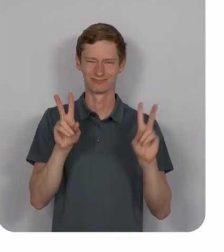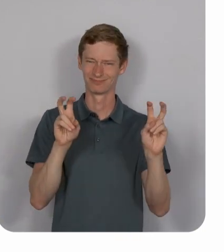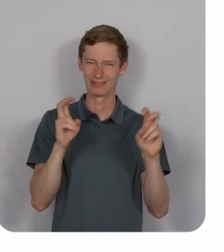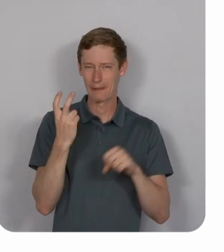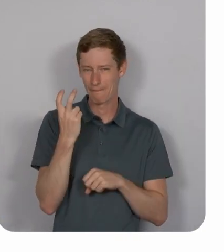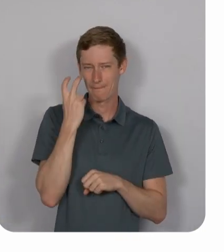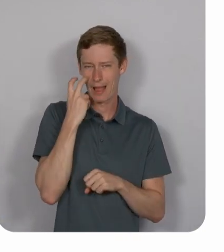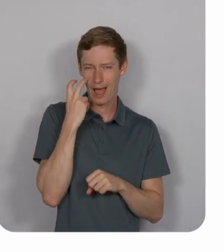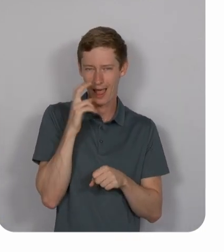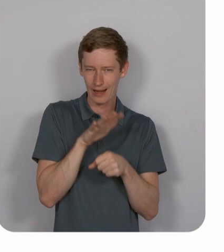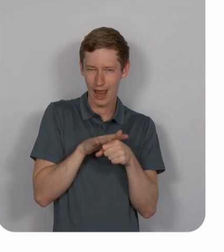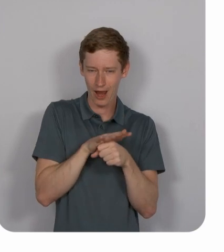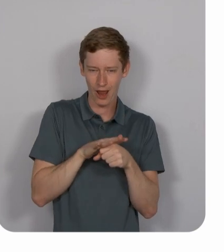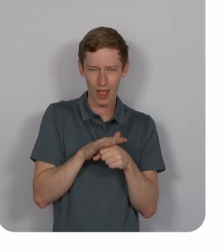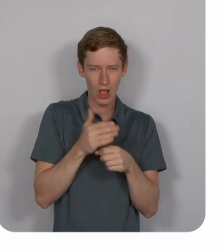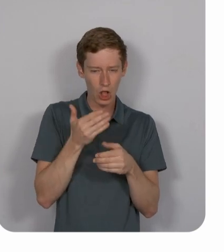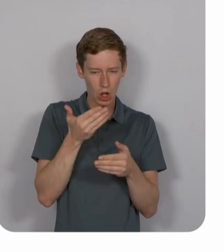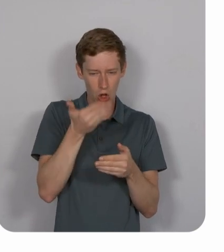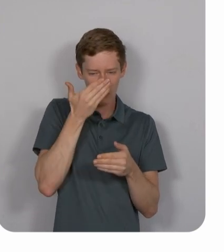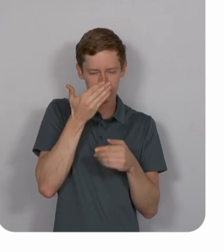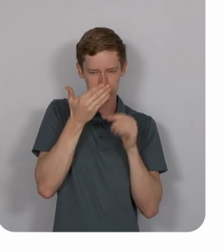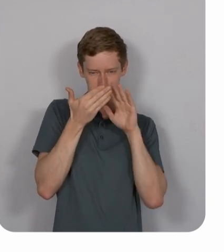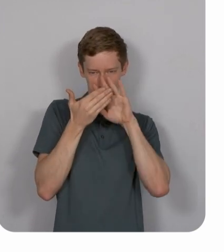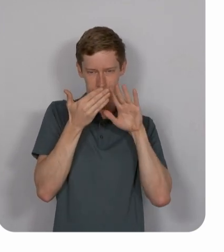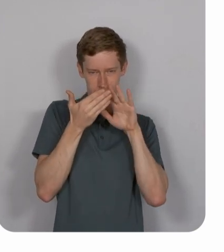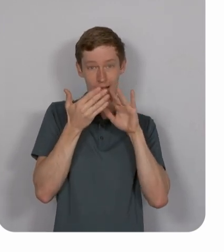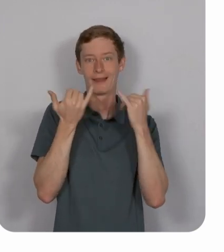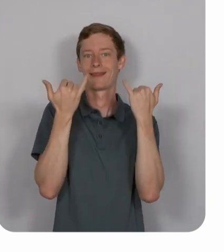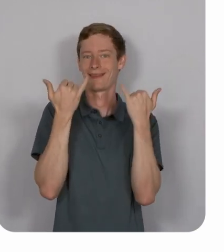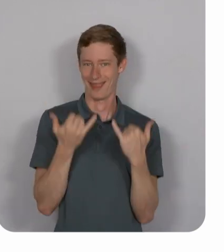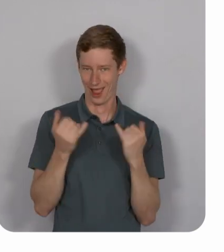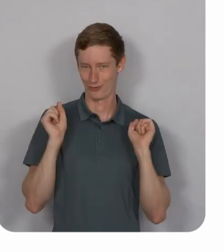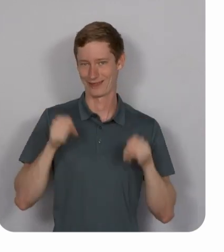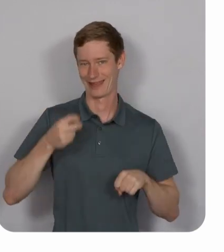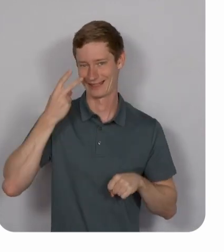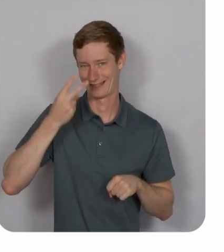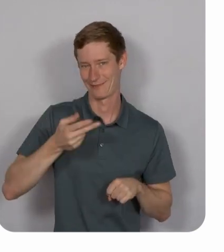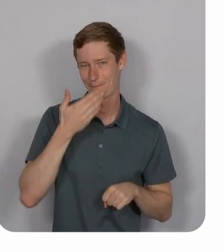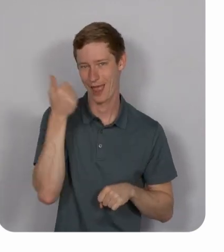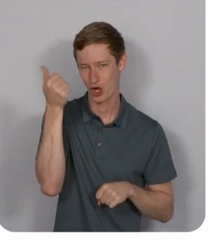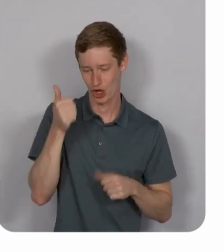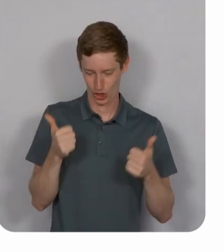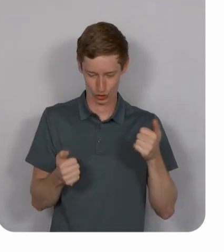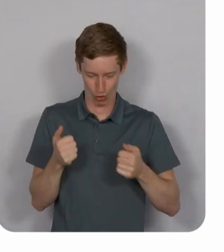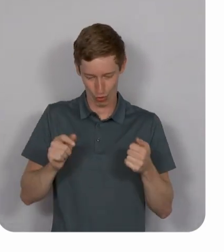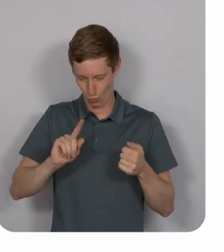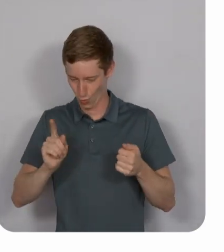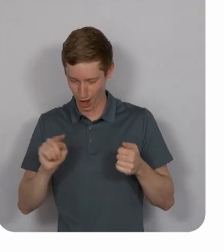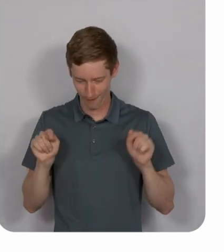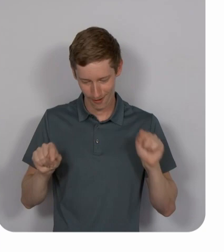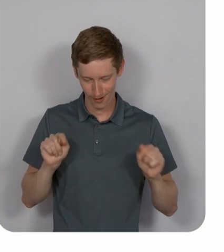the headset above the head that now gets some coverage. So what about that area above the head?